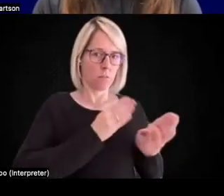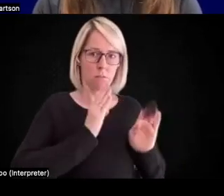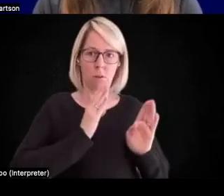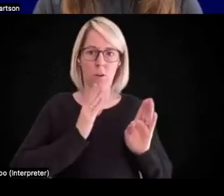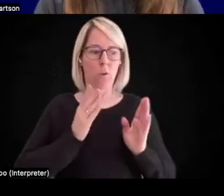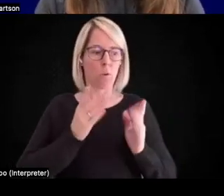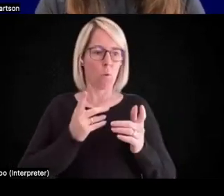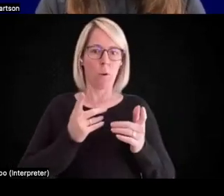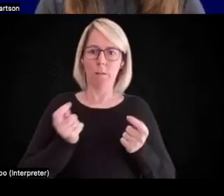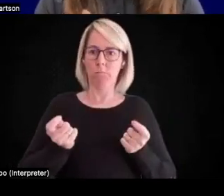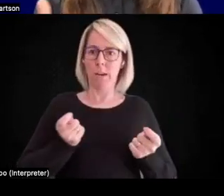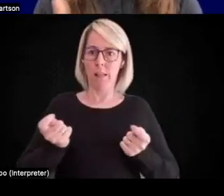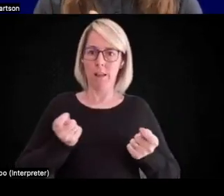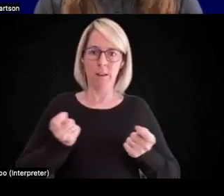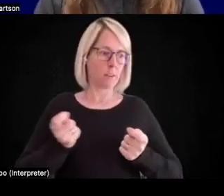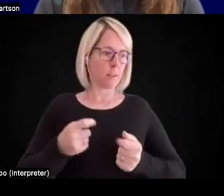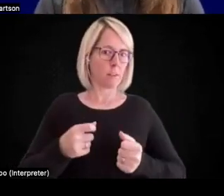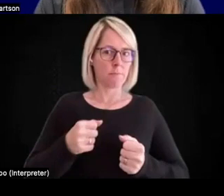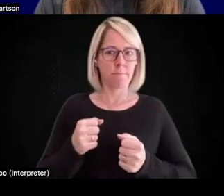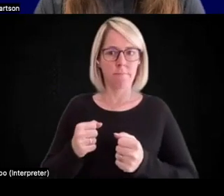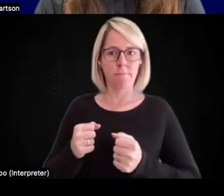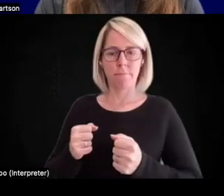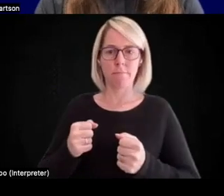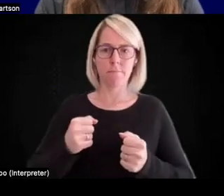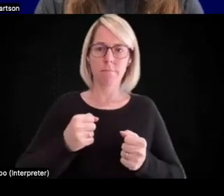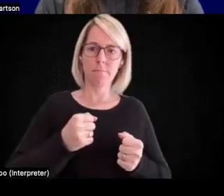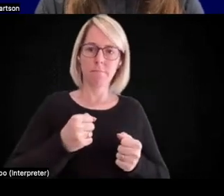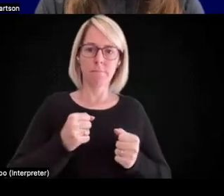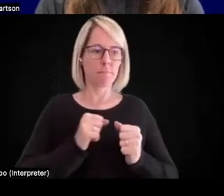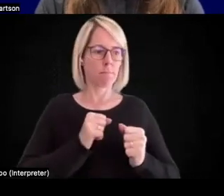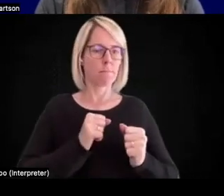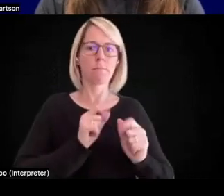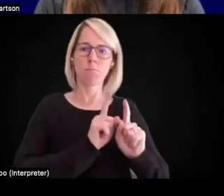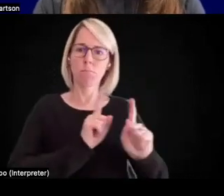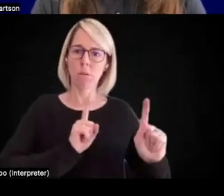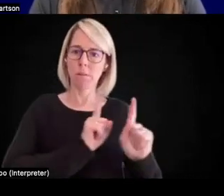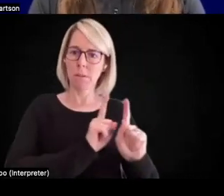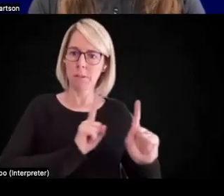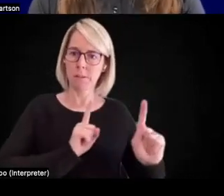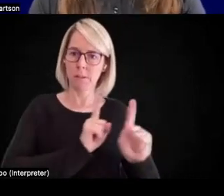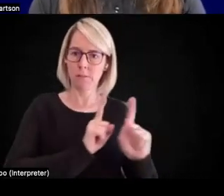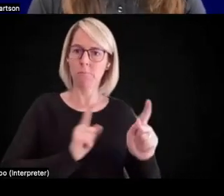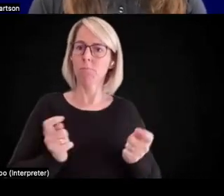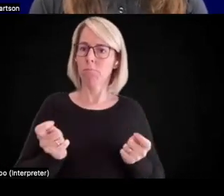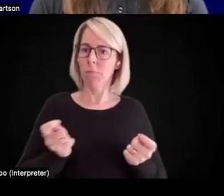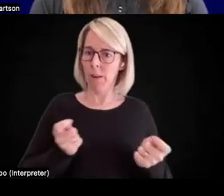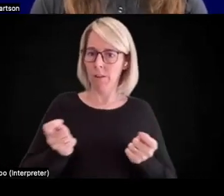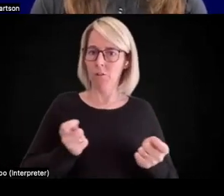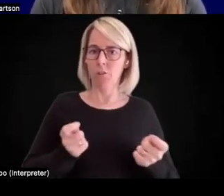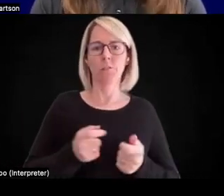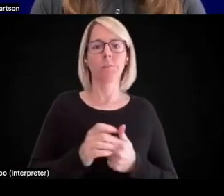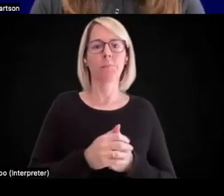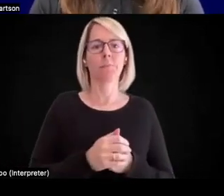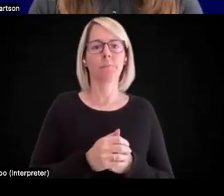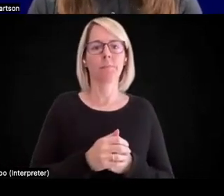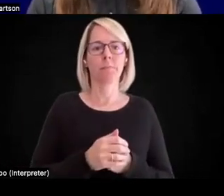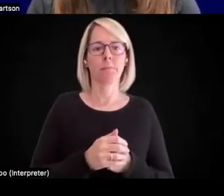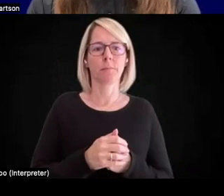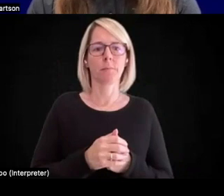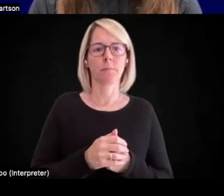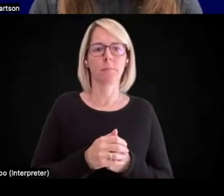us move closer and further apart throughout that interaction. I said there's regulation of tempo,